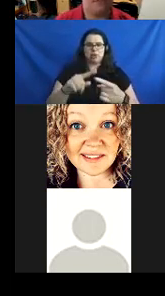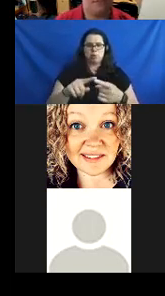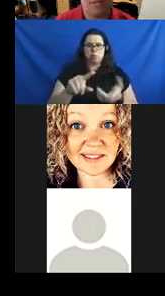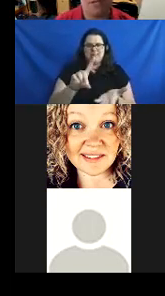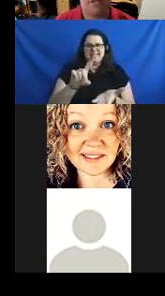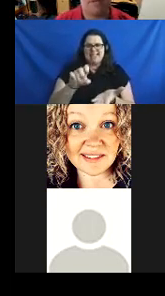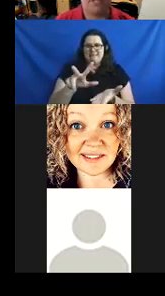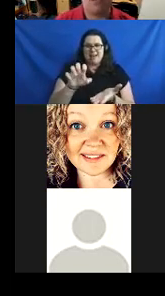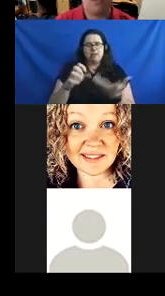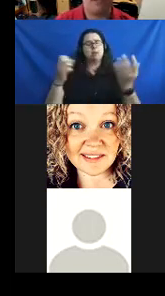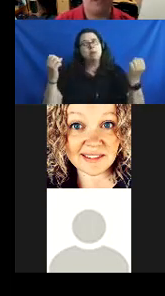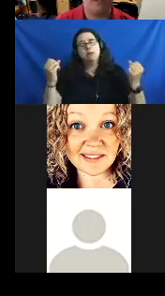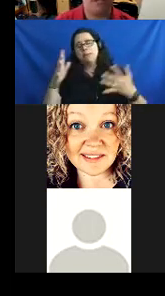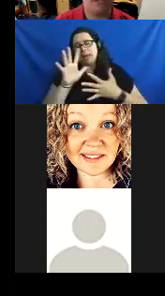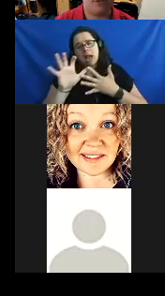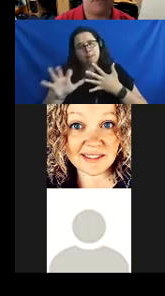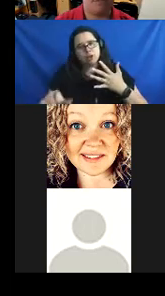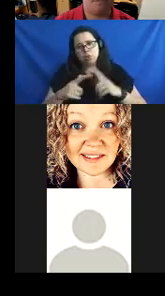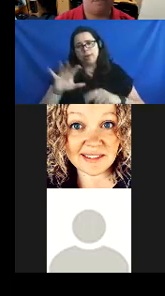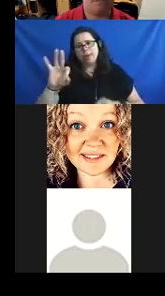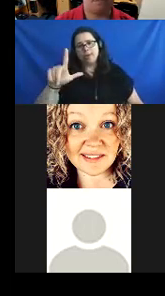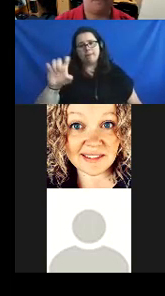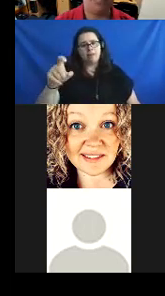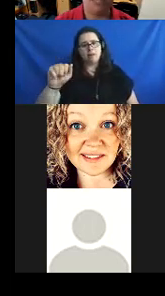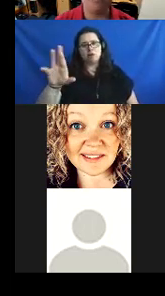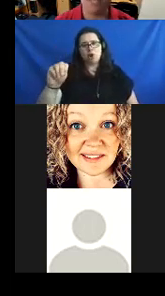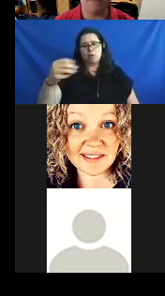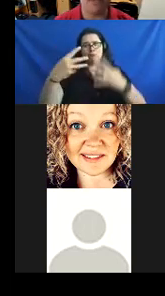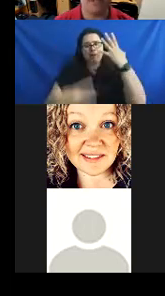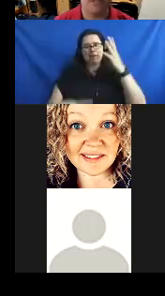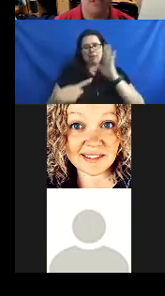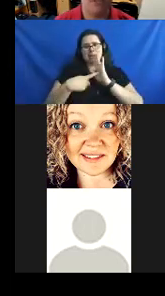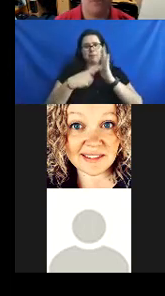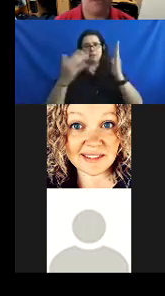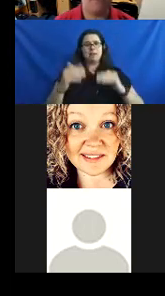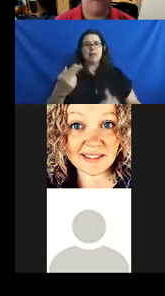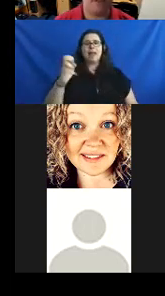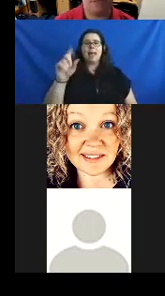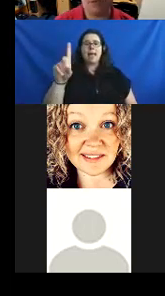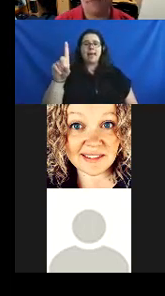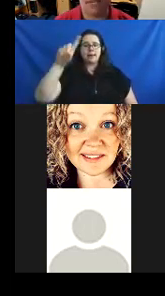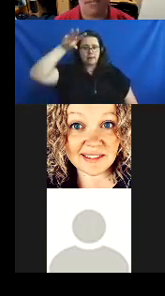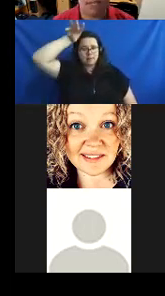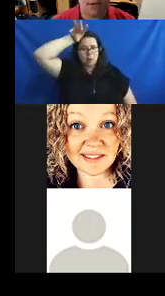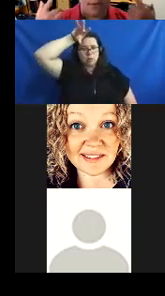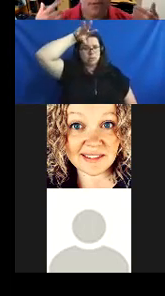THERE ARE SO MANY OPTIONS WITH THE FLEX ARMS. AND HEAD MOUNTED. WE HAVE A NUMBER OF DEVICES.